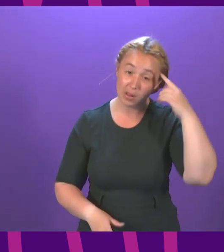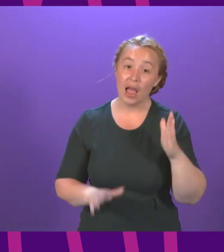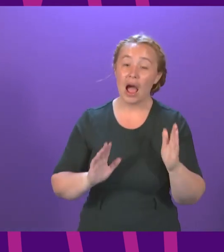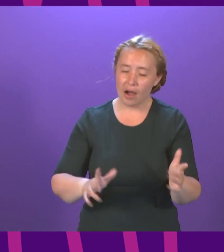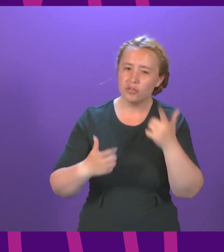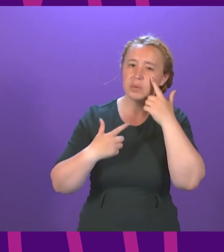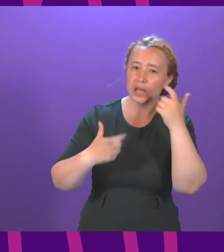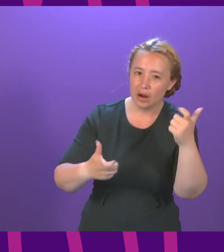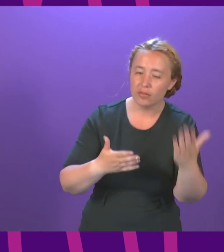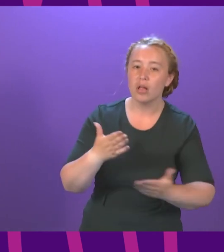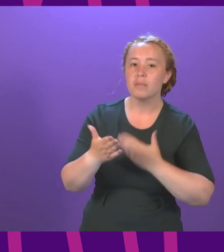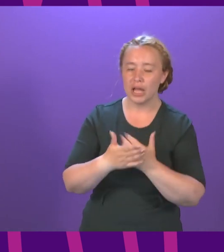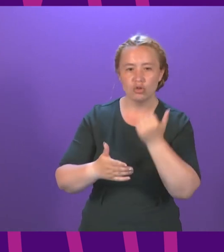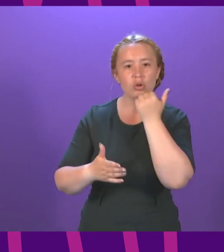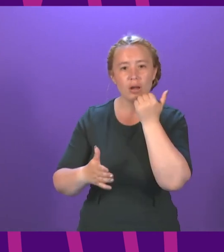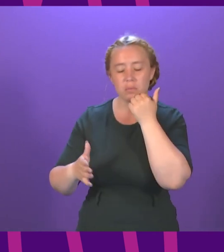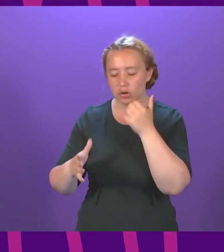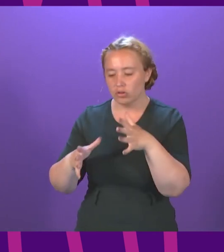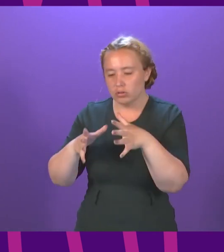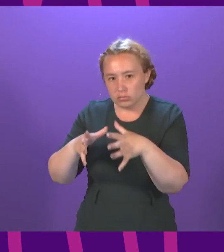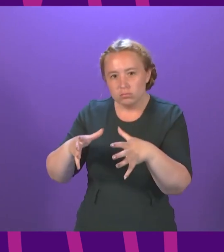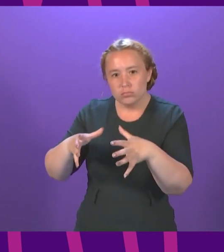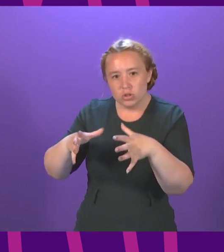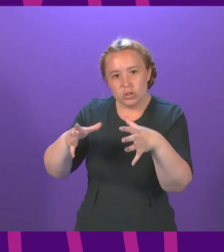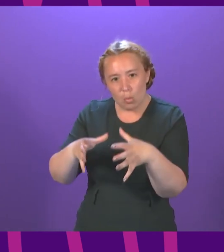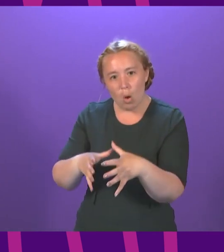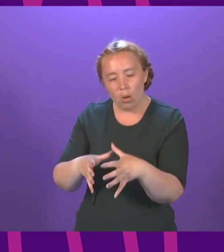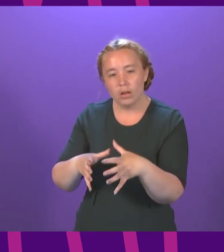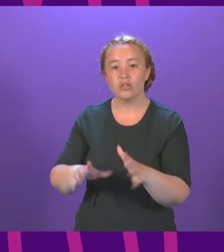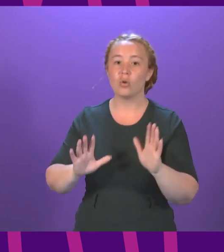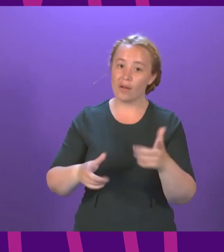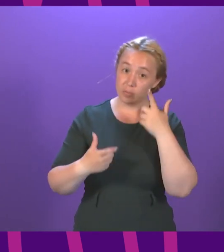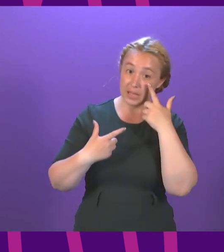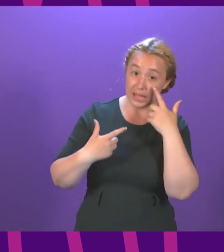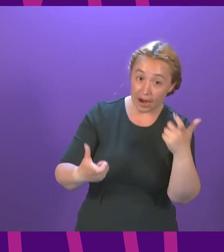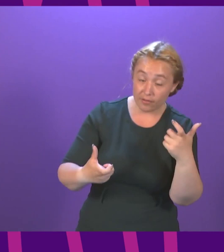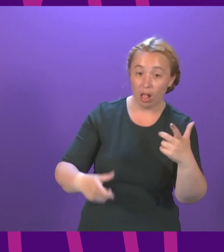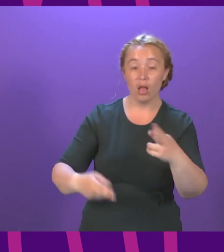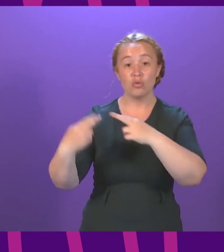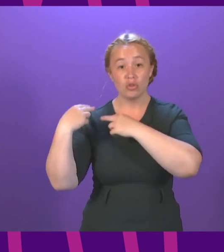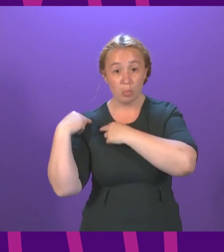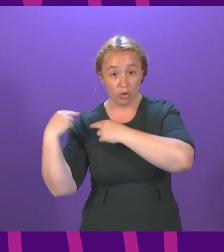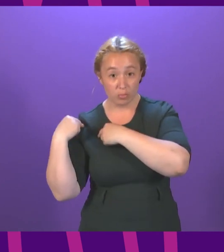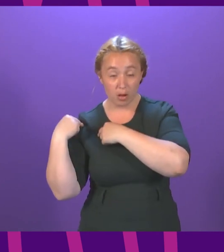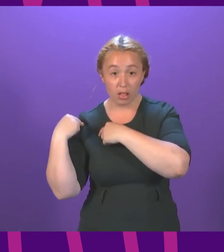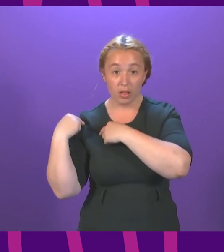because other people will pay the price for it. I will continue to be cautious and responsible. I do